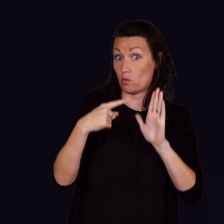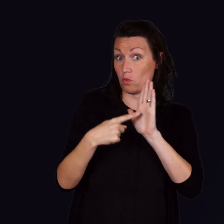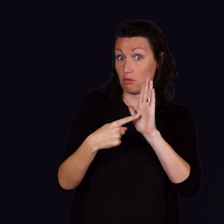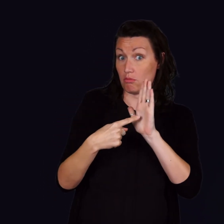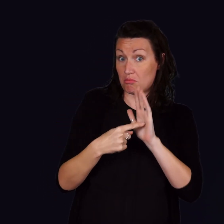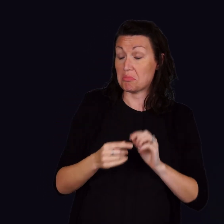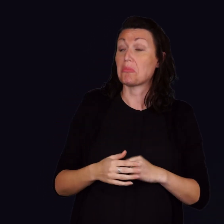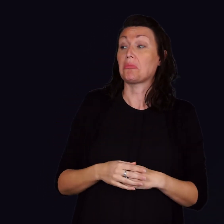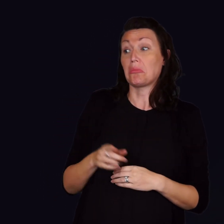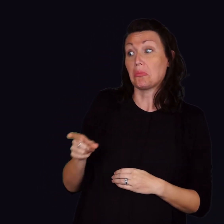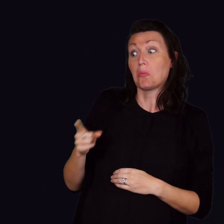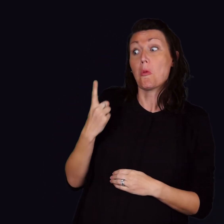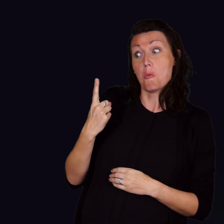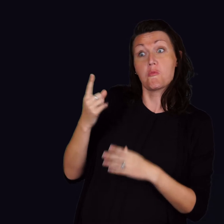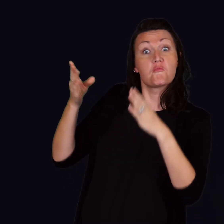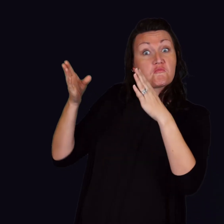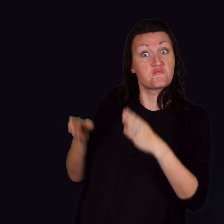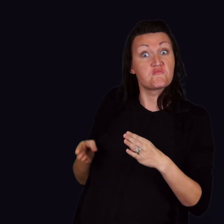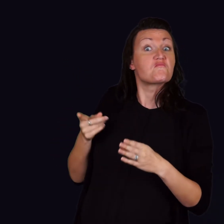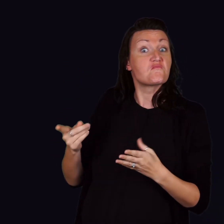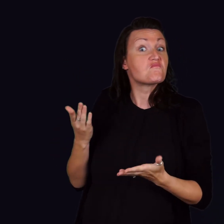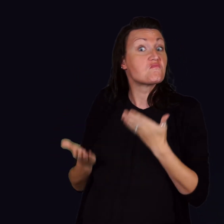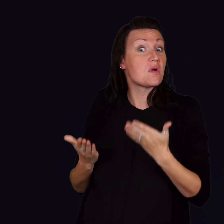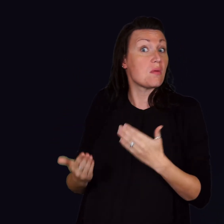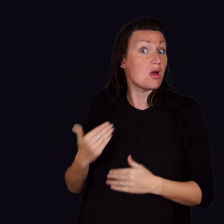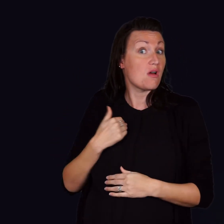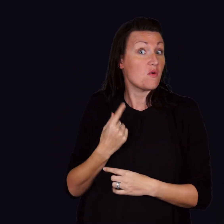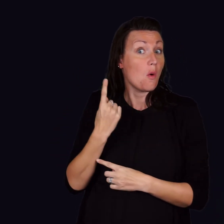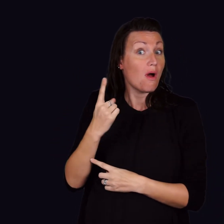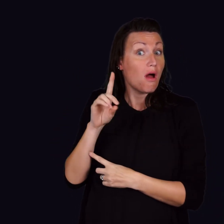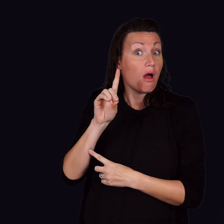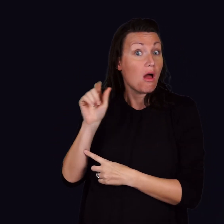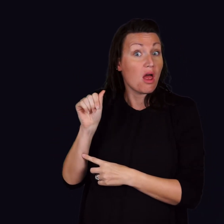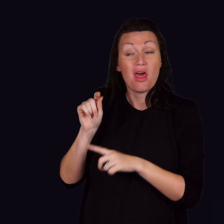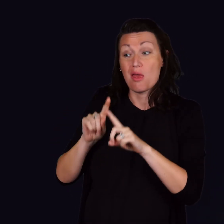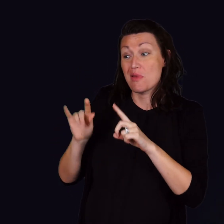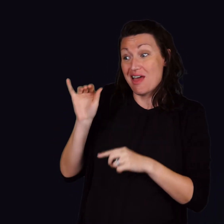For example, one individual can have one disability